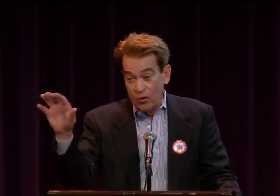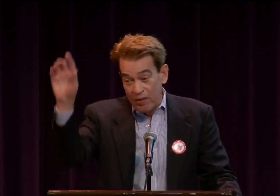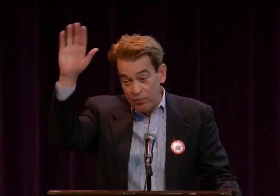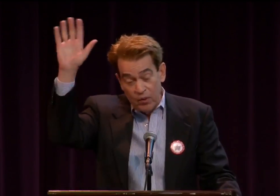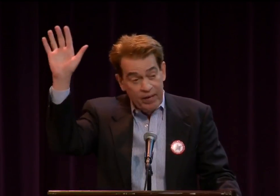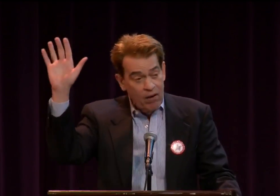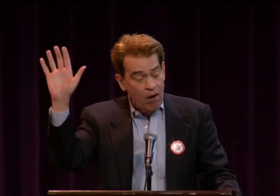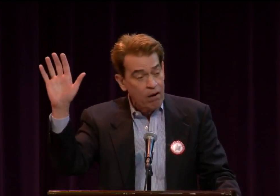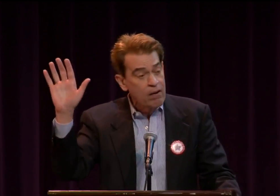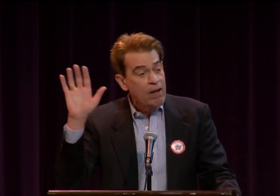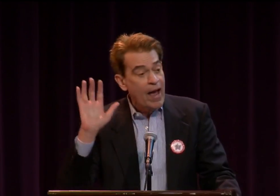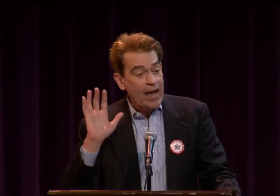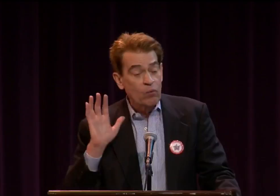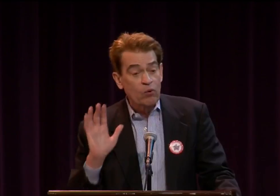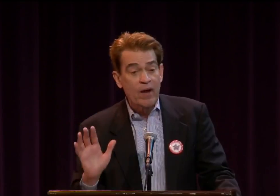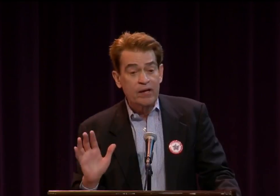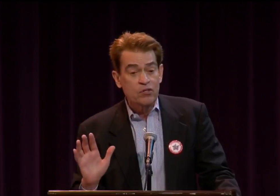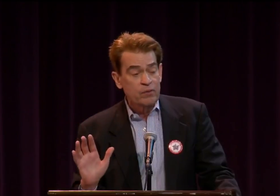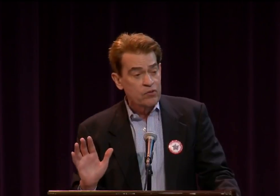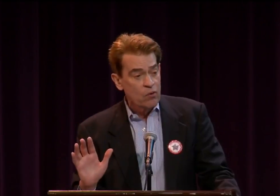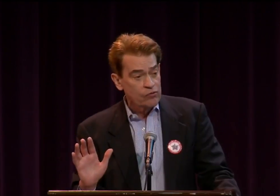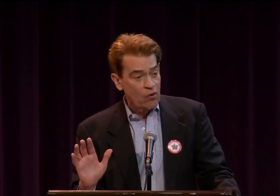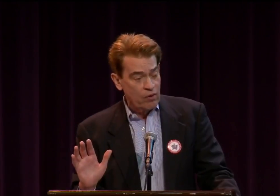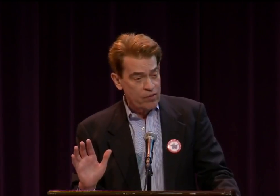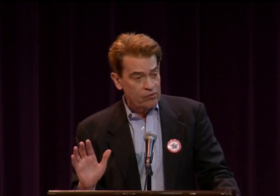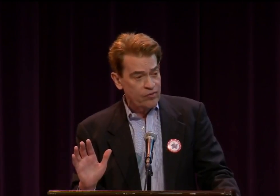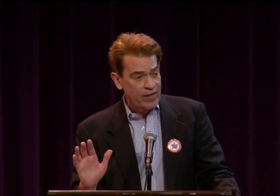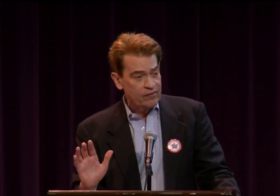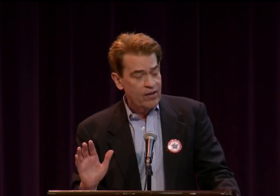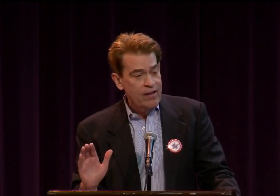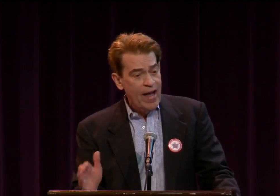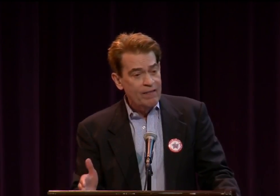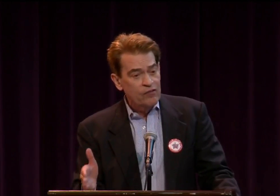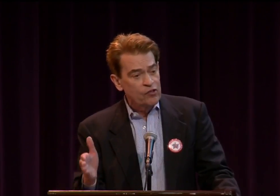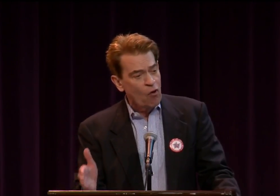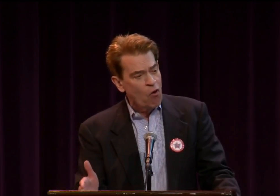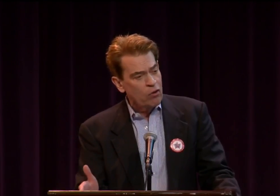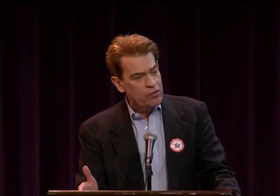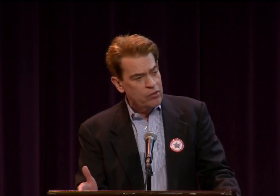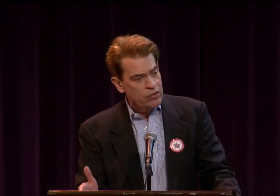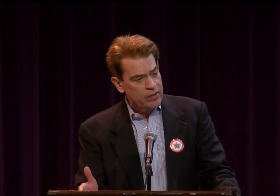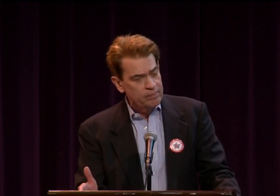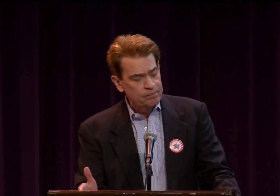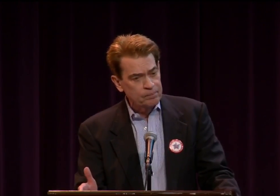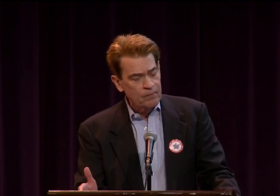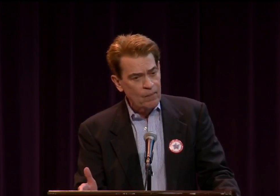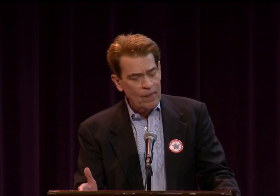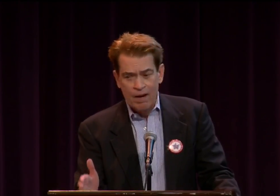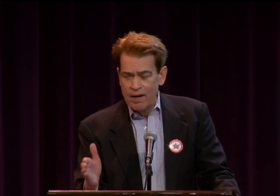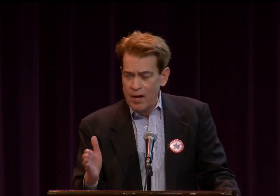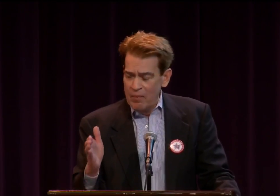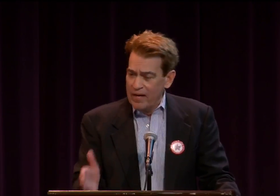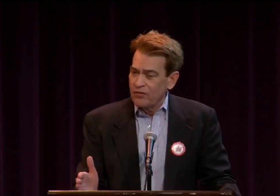I DON'T MEAN WITH THE BIG "R." AND WE'RE READY TO ENDORSE ALL OF THOSE THINGS. AND THIS IS ALL TO THE GOOD.